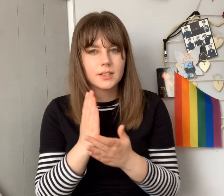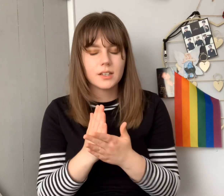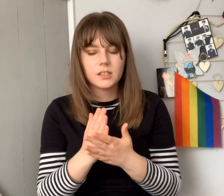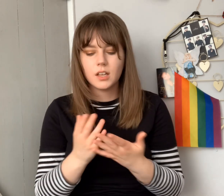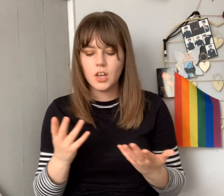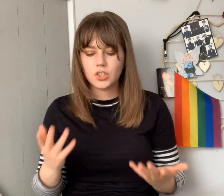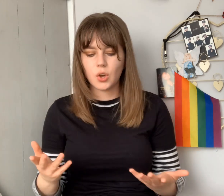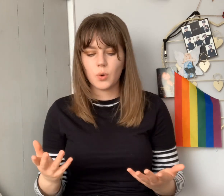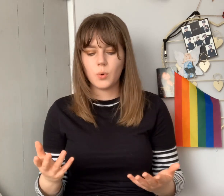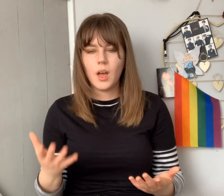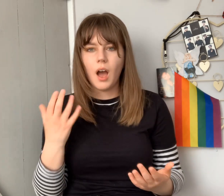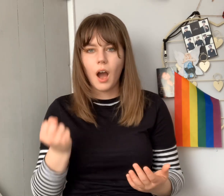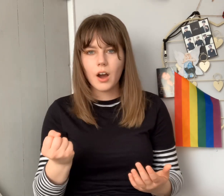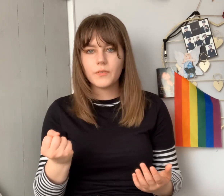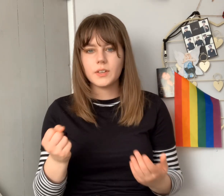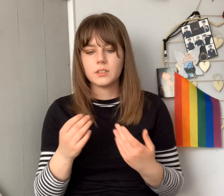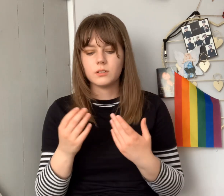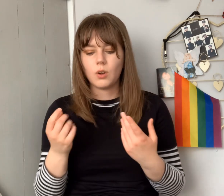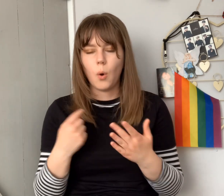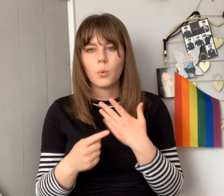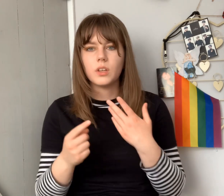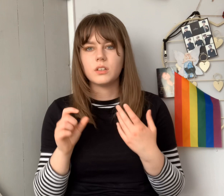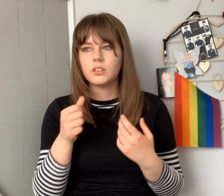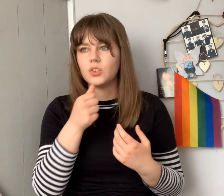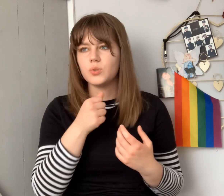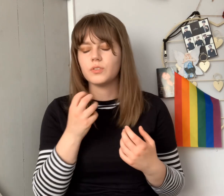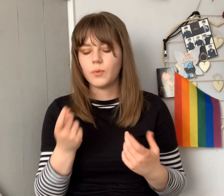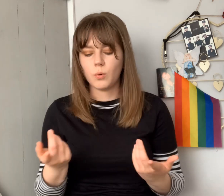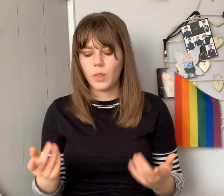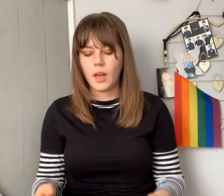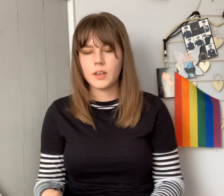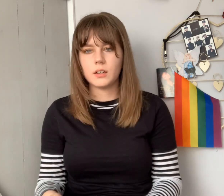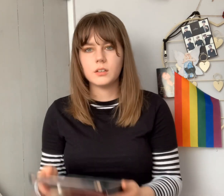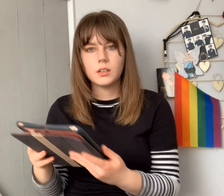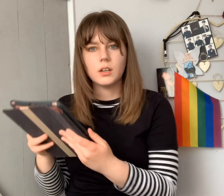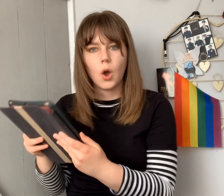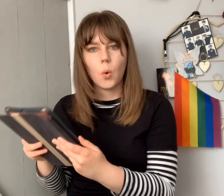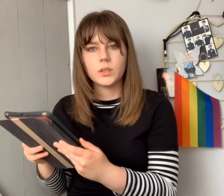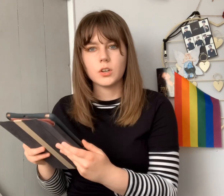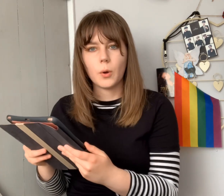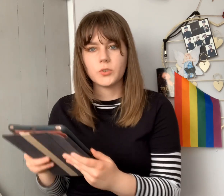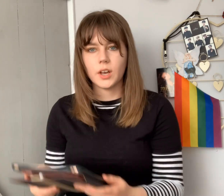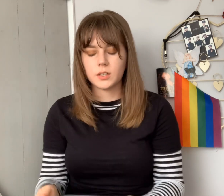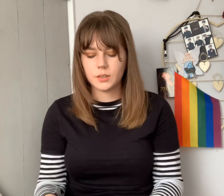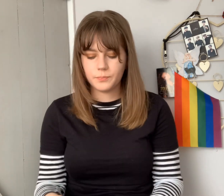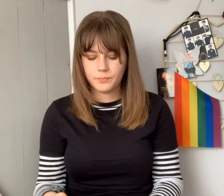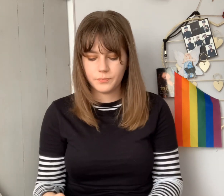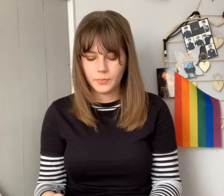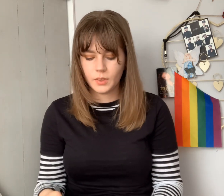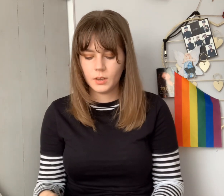if that makes sense? So have is only used for holding an object